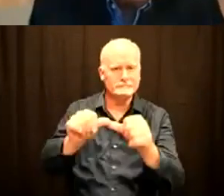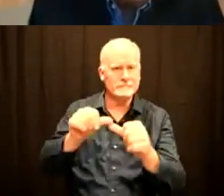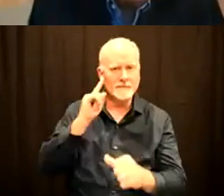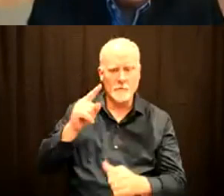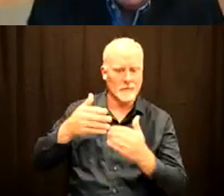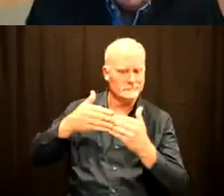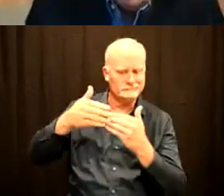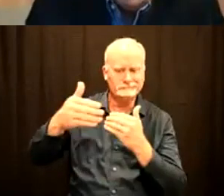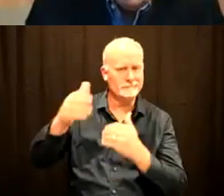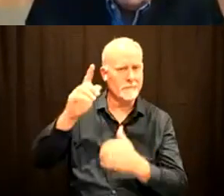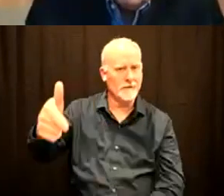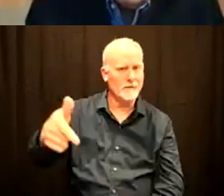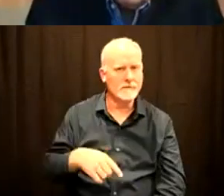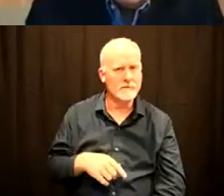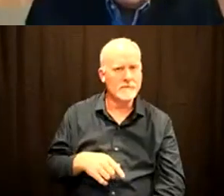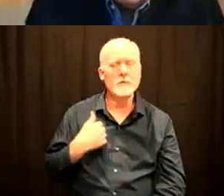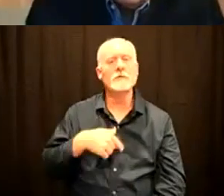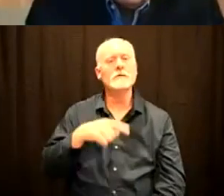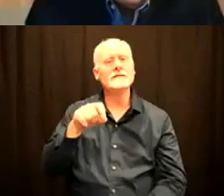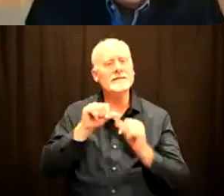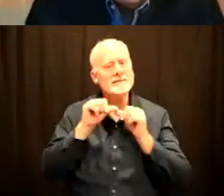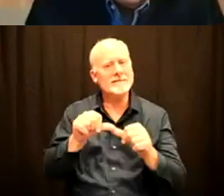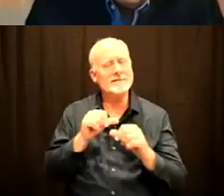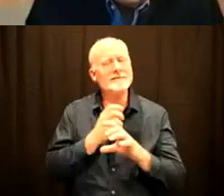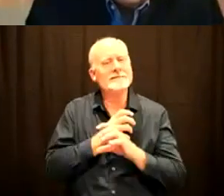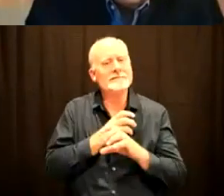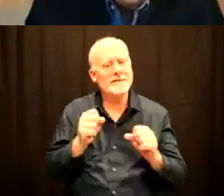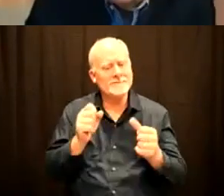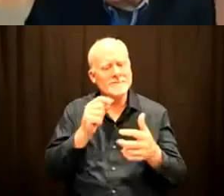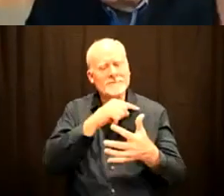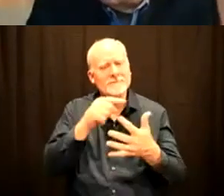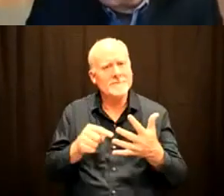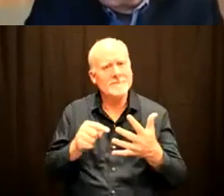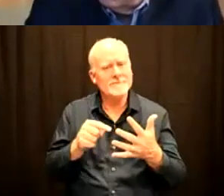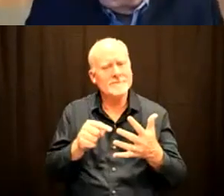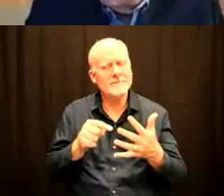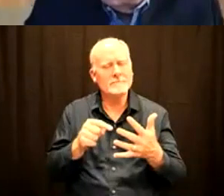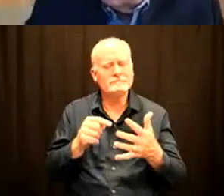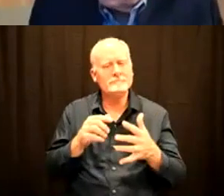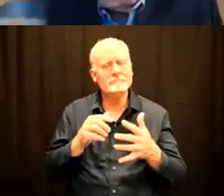so we must continue to practice all of our safety measures even after receiving a vaccine